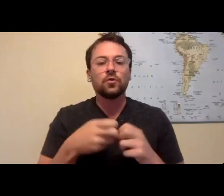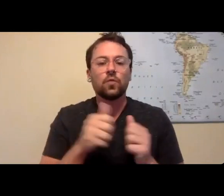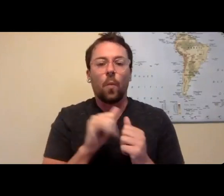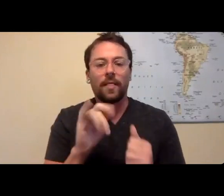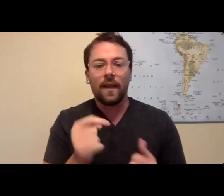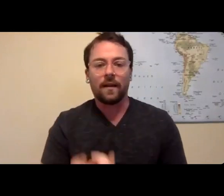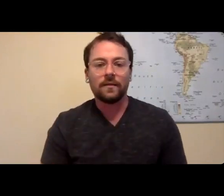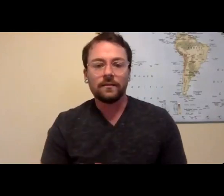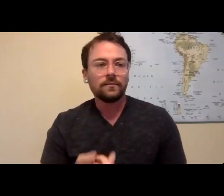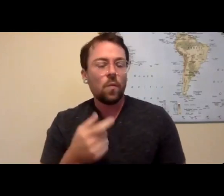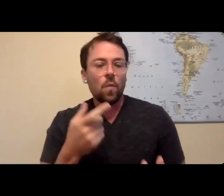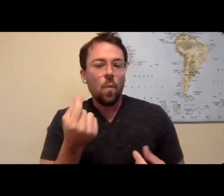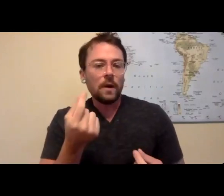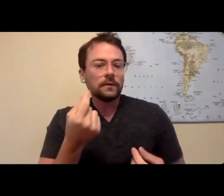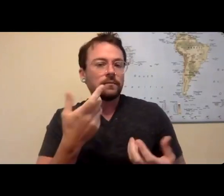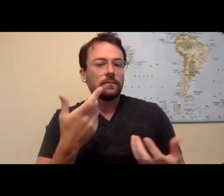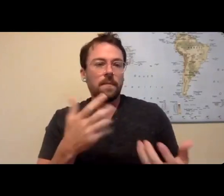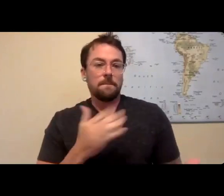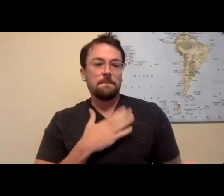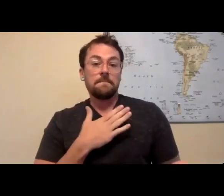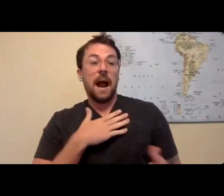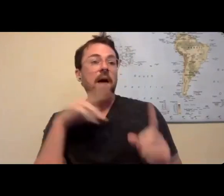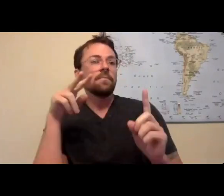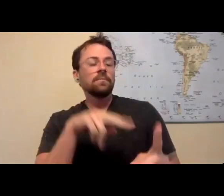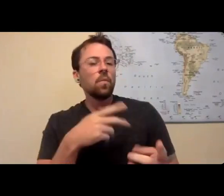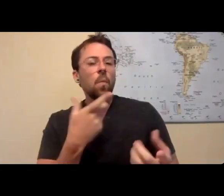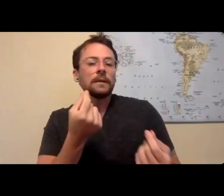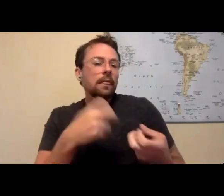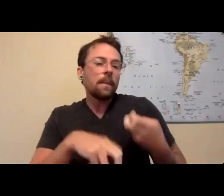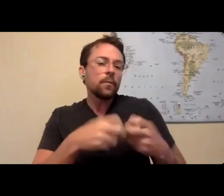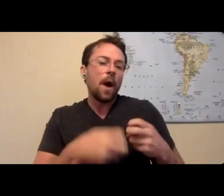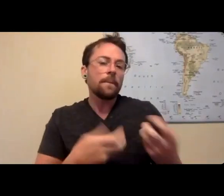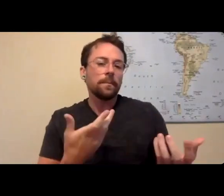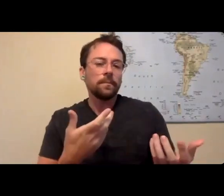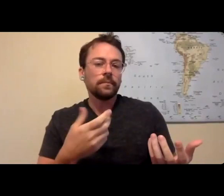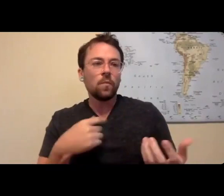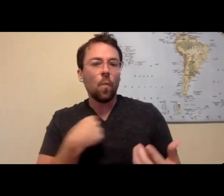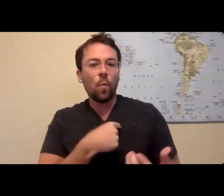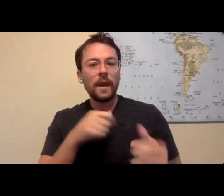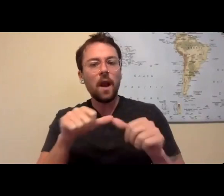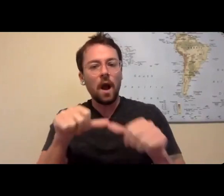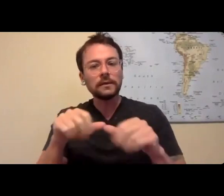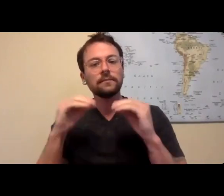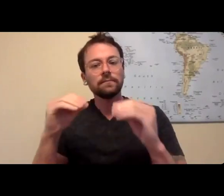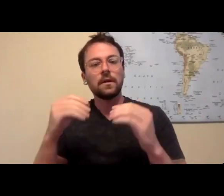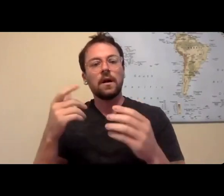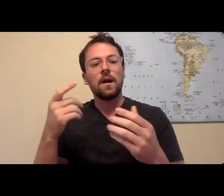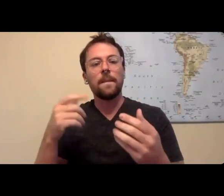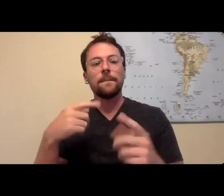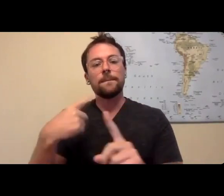It's up to the parents to do self-reflection as to why it is they object to those topics